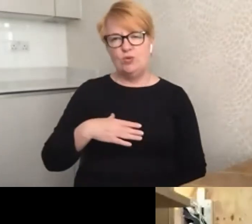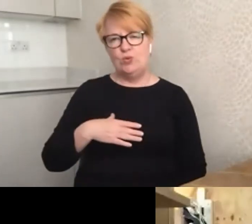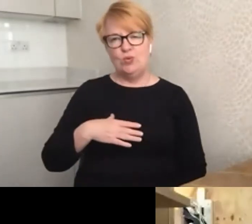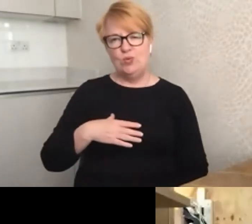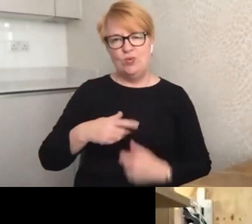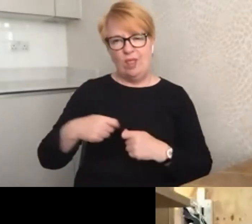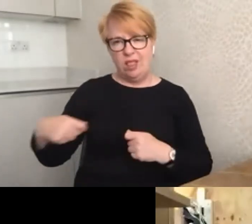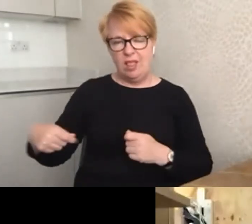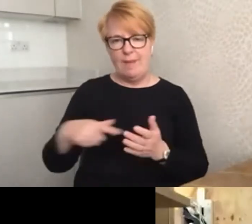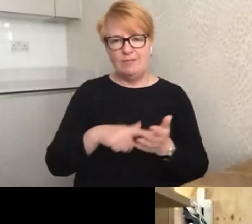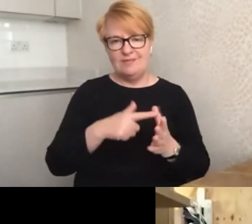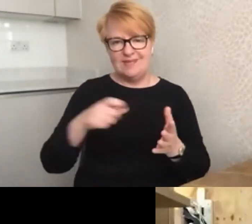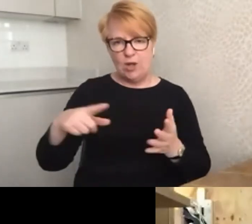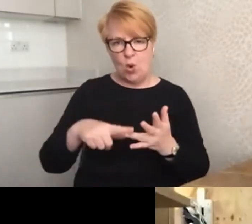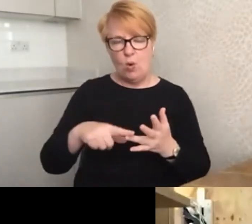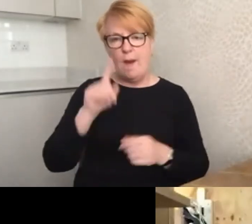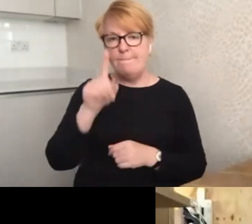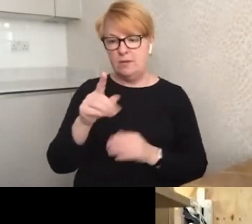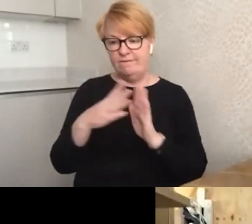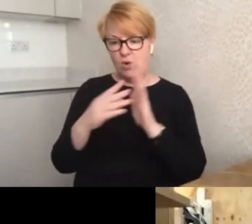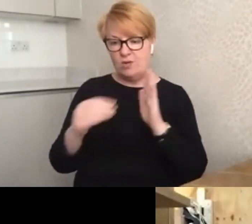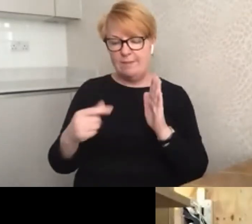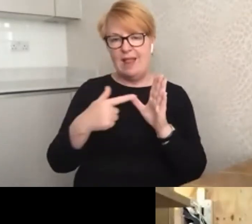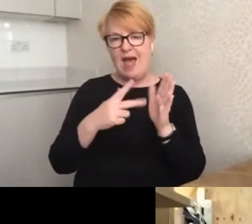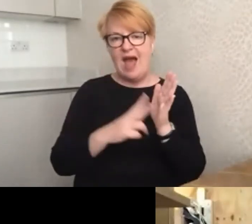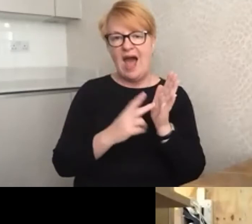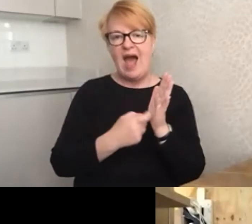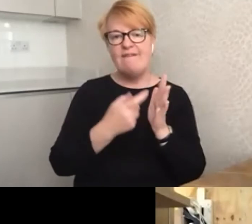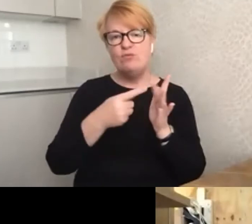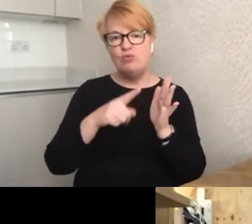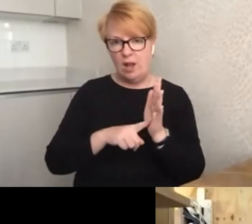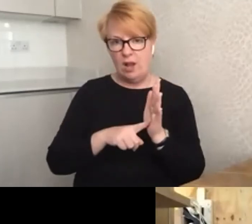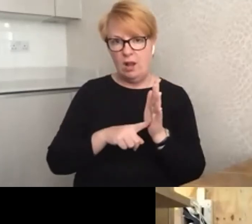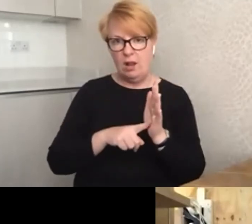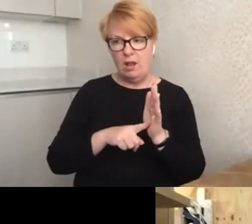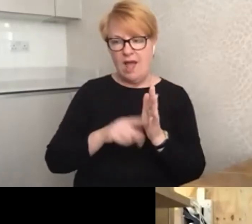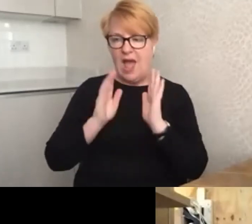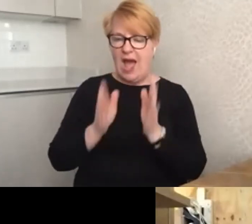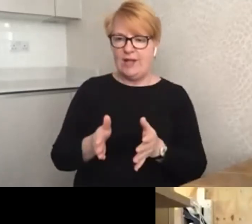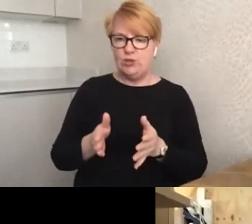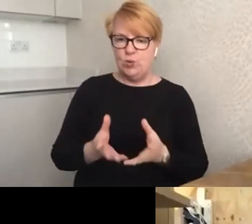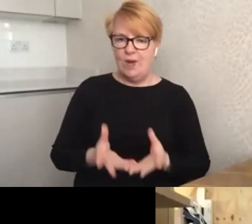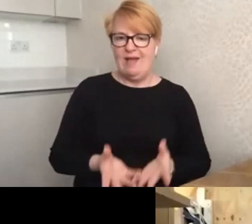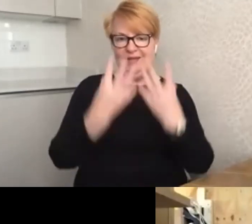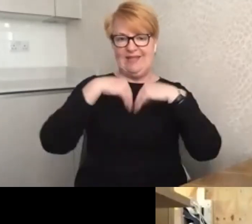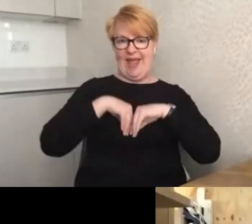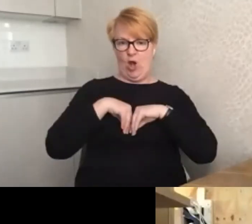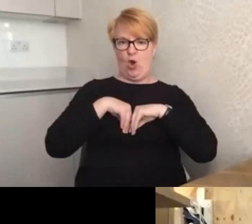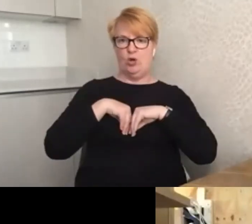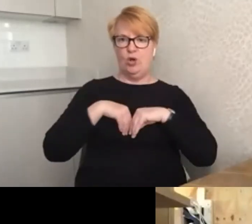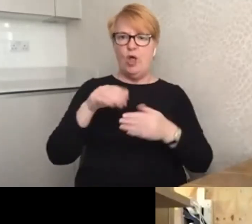I know the way that she works is that she's had to kind of take on the context and respond to that.